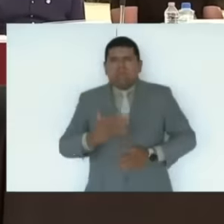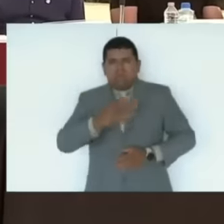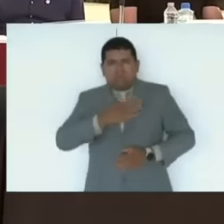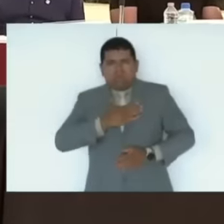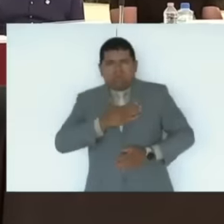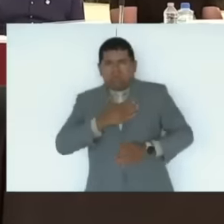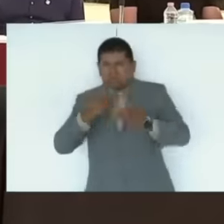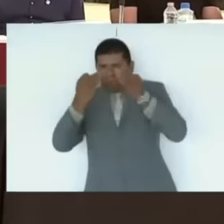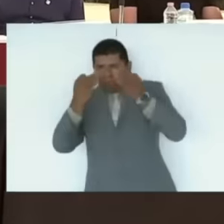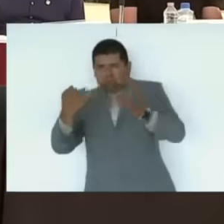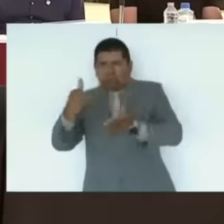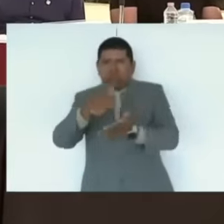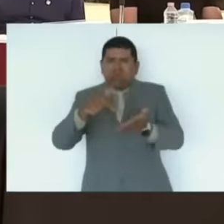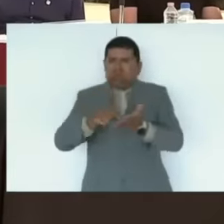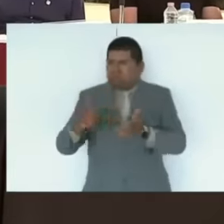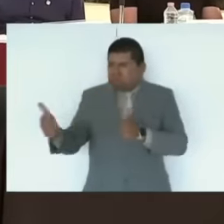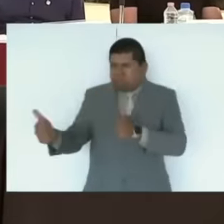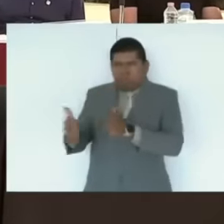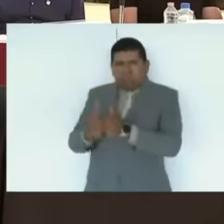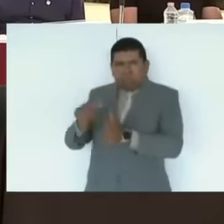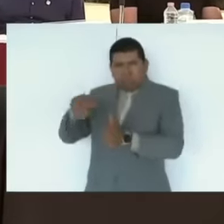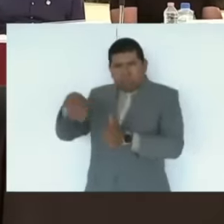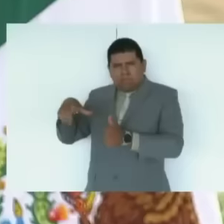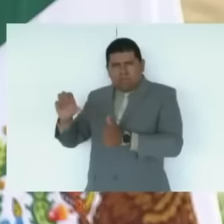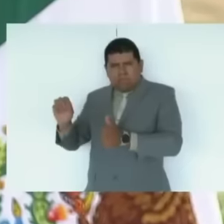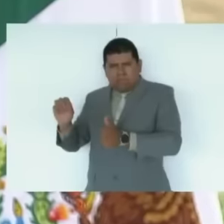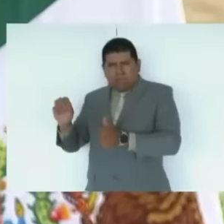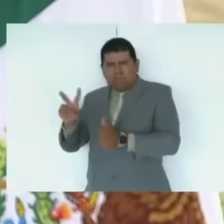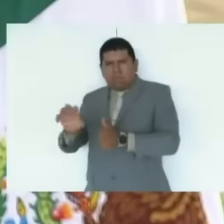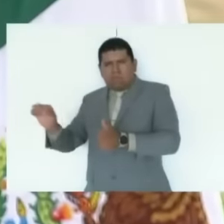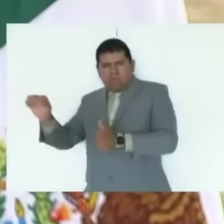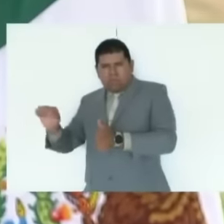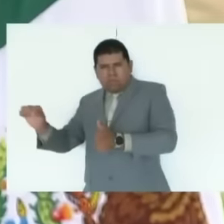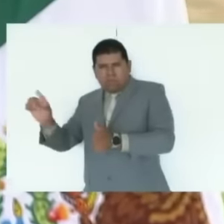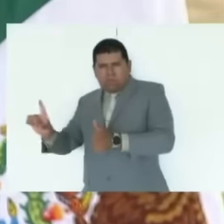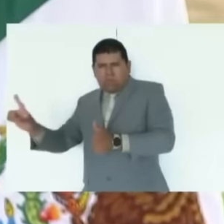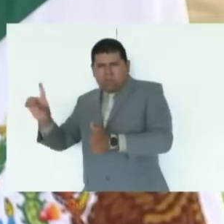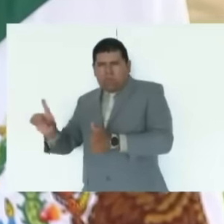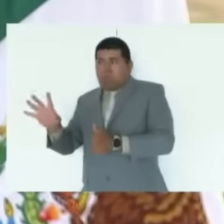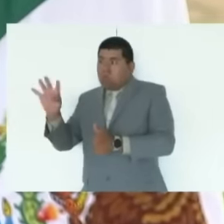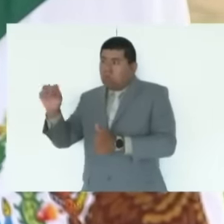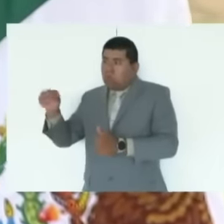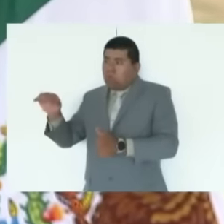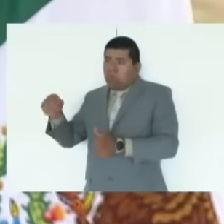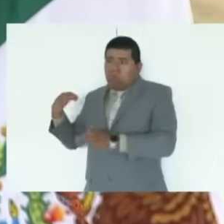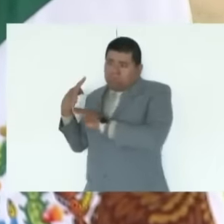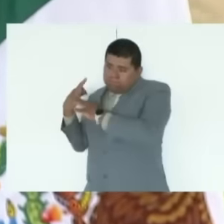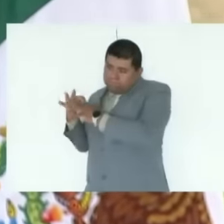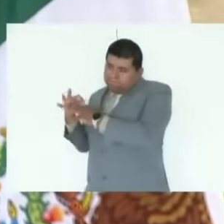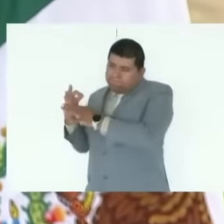visit with the president these weekends This is the ninth weekend that we walk